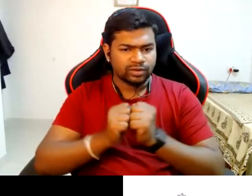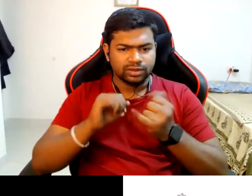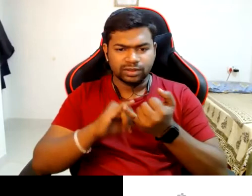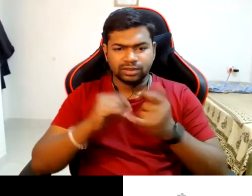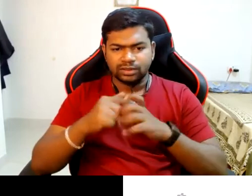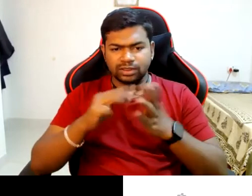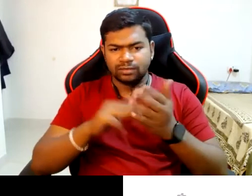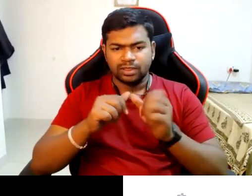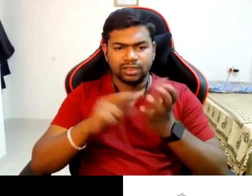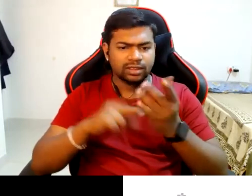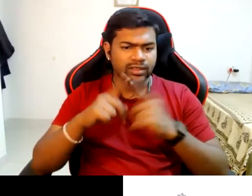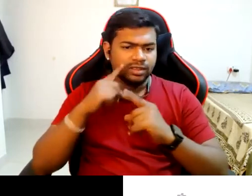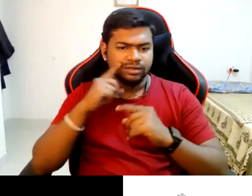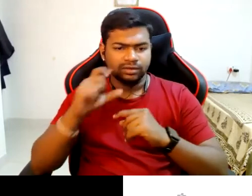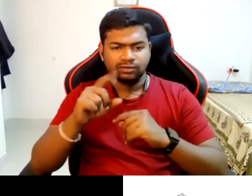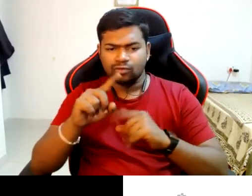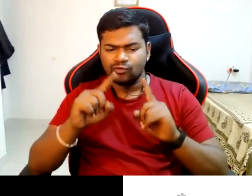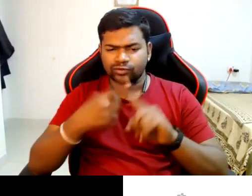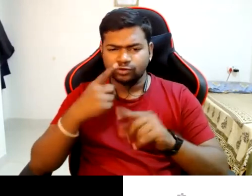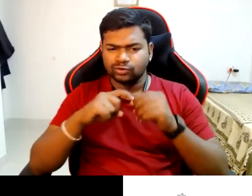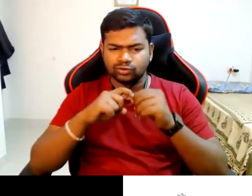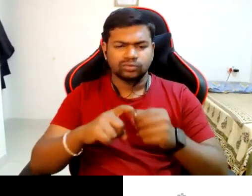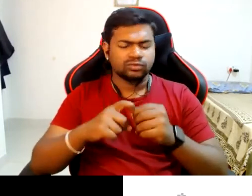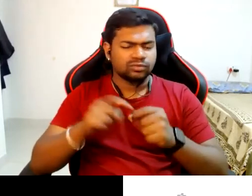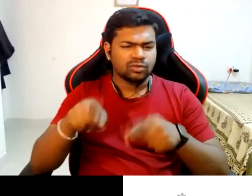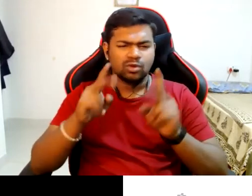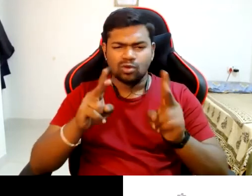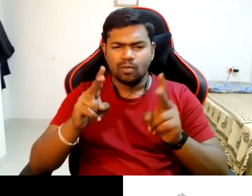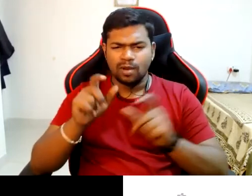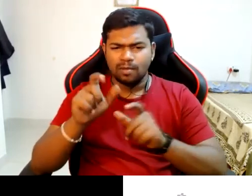You know it's very normal in India for people with disability,